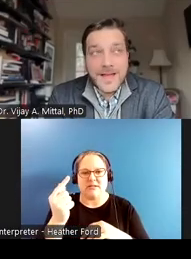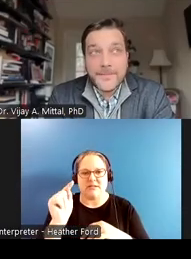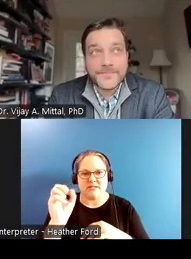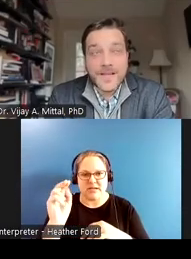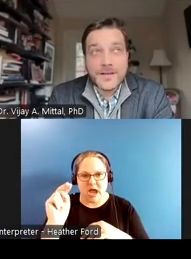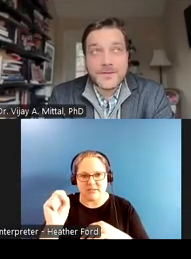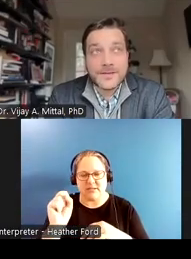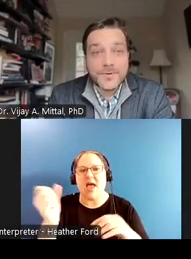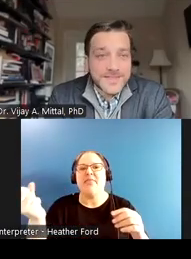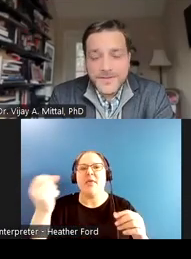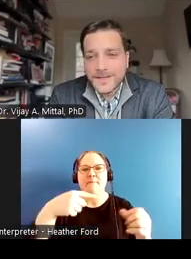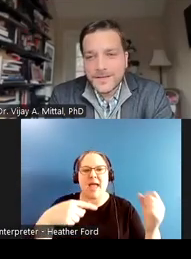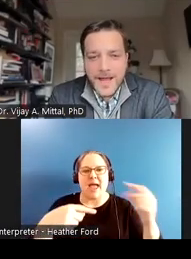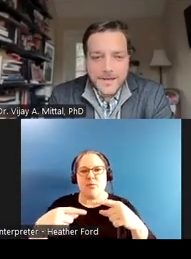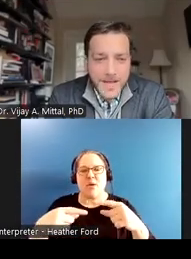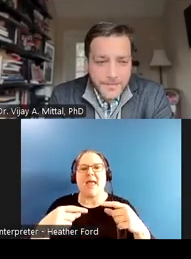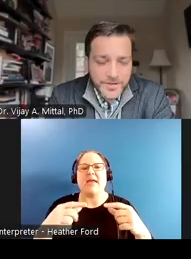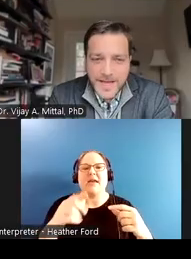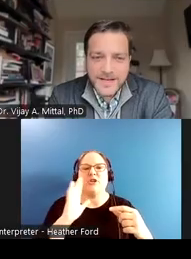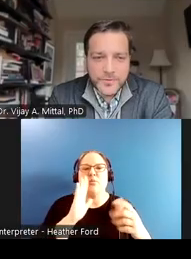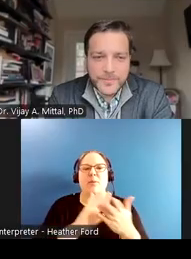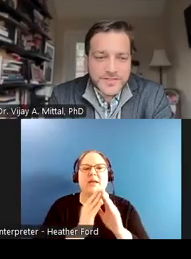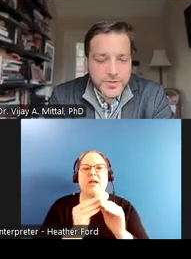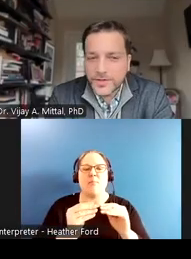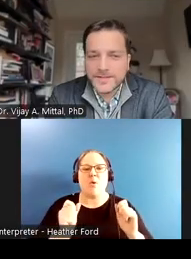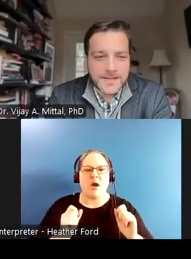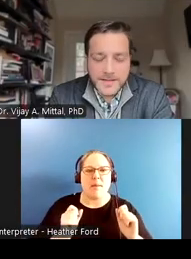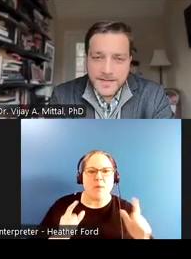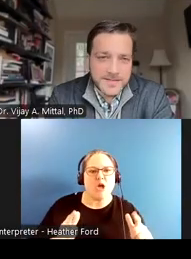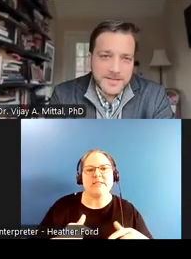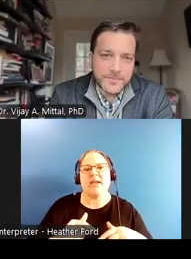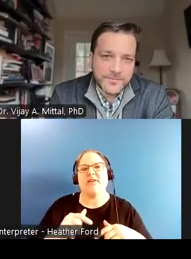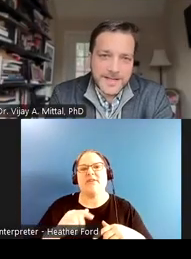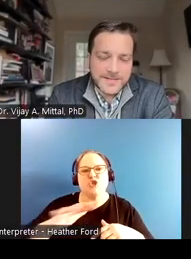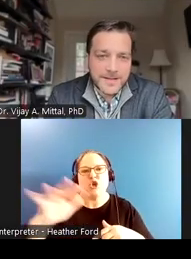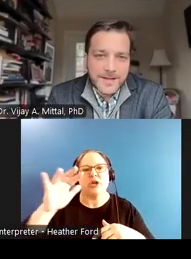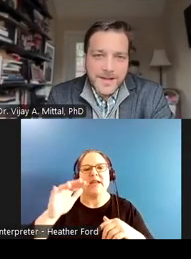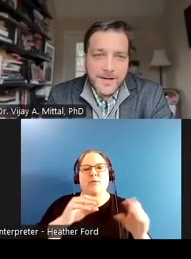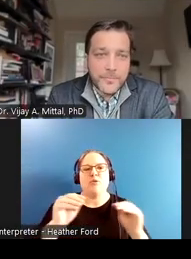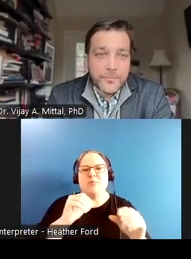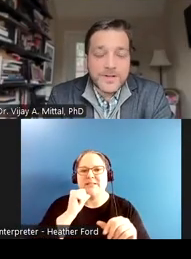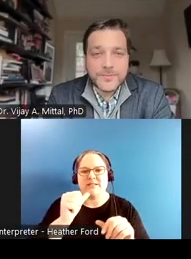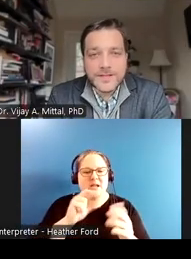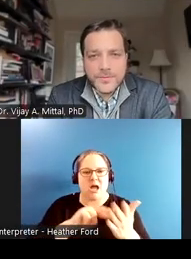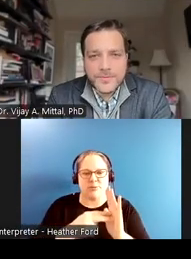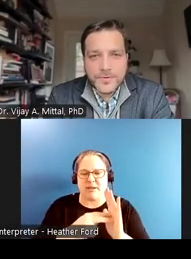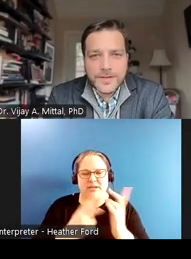and there's impulsivity and hyperkinetic movements jerking sudden movements um what's really notable